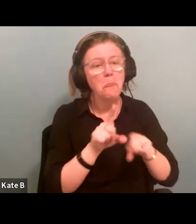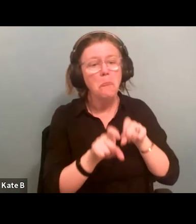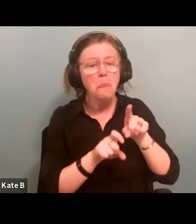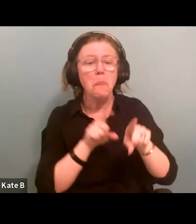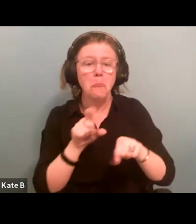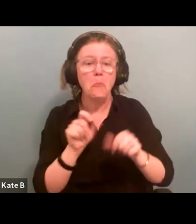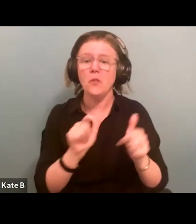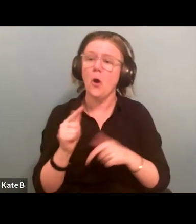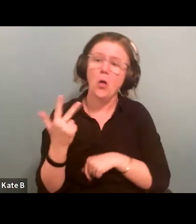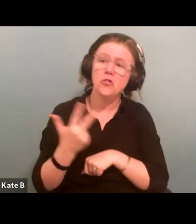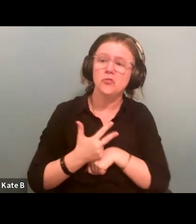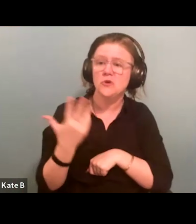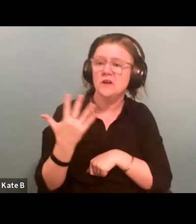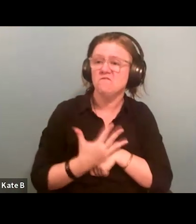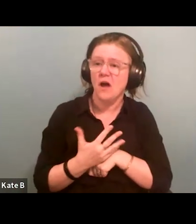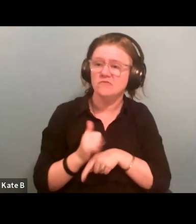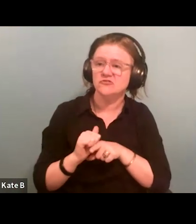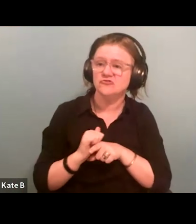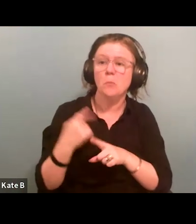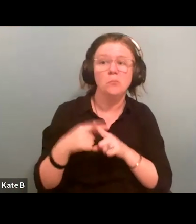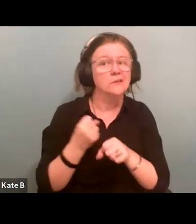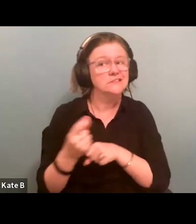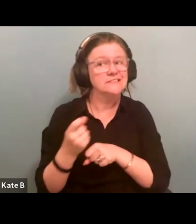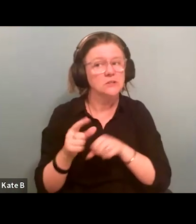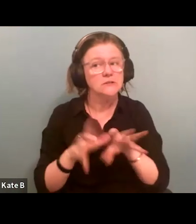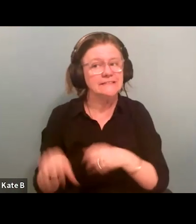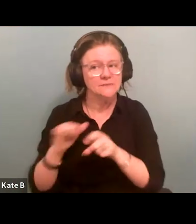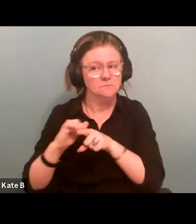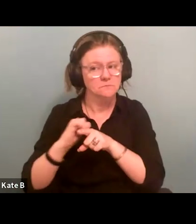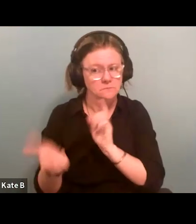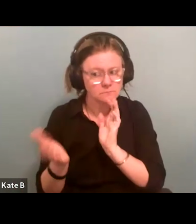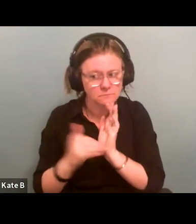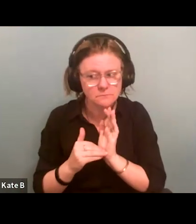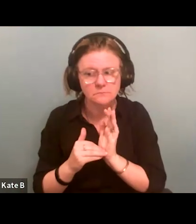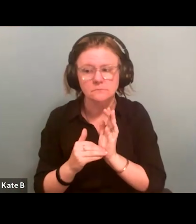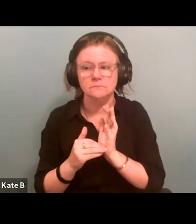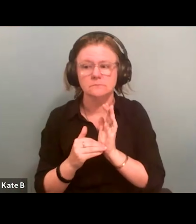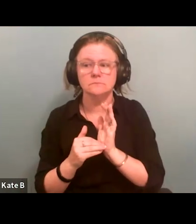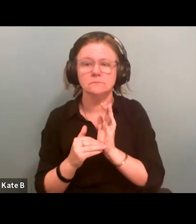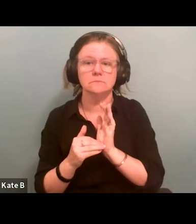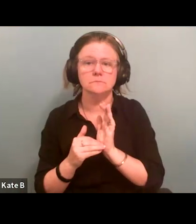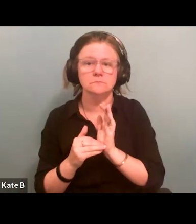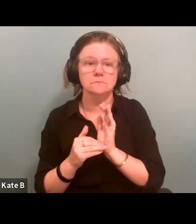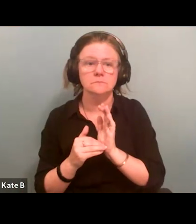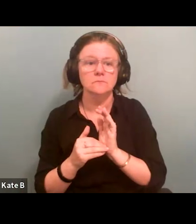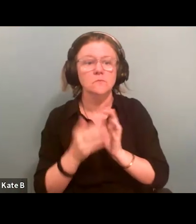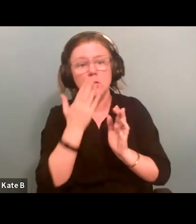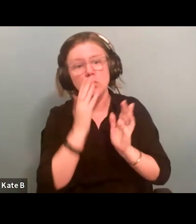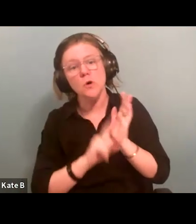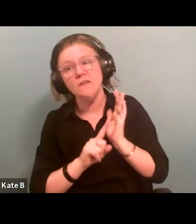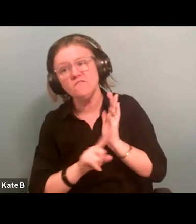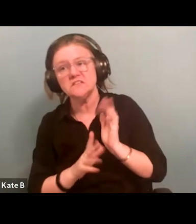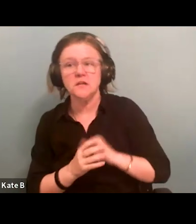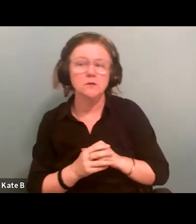And they get yearly refreshing classes and trainings on how to be good investigators, quite frankly, and what